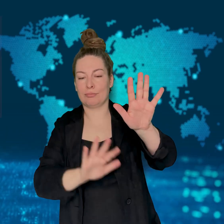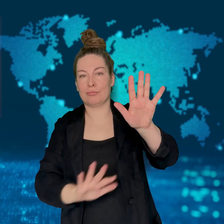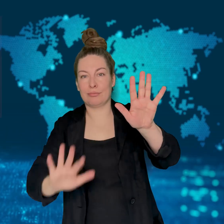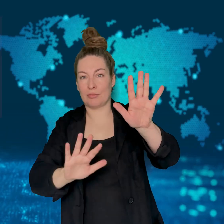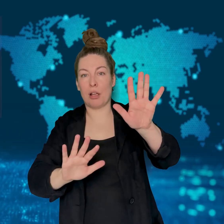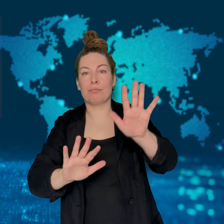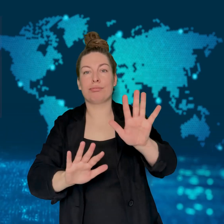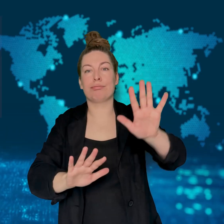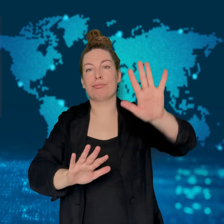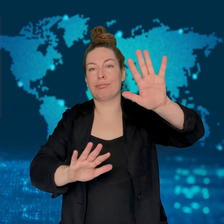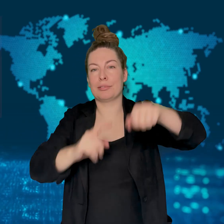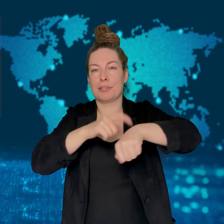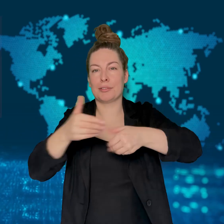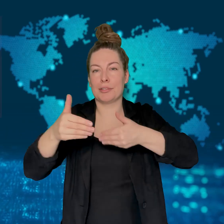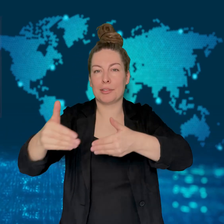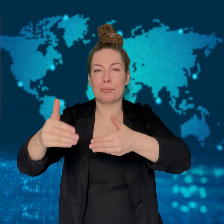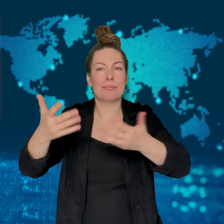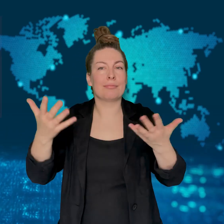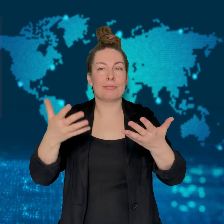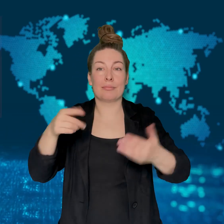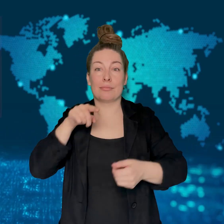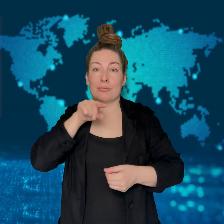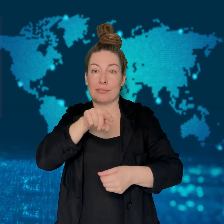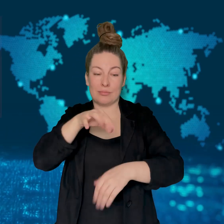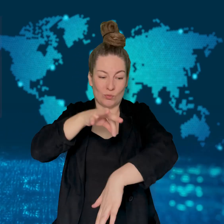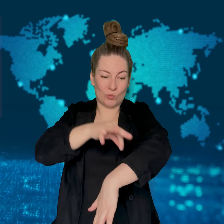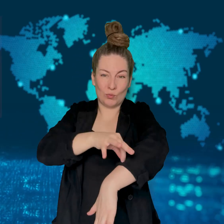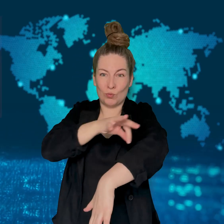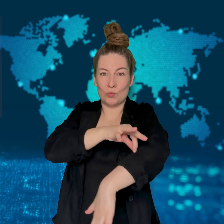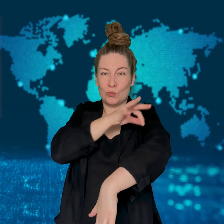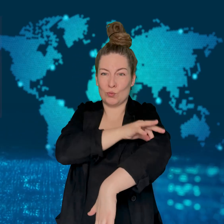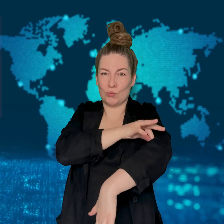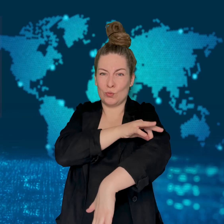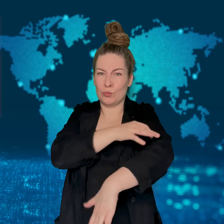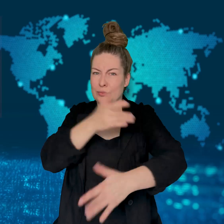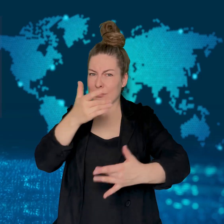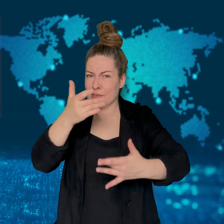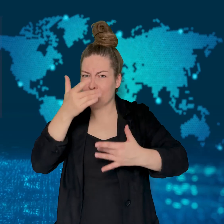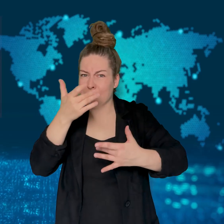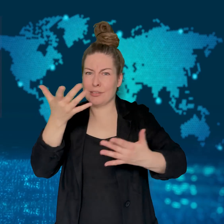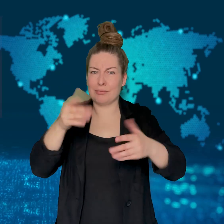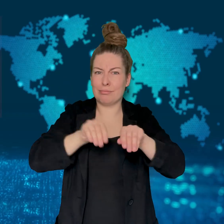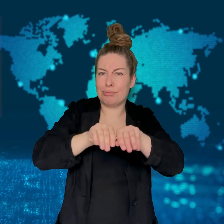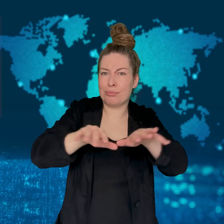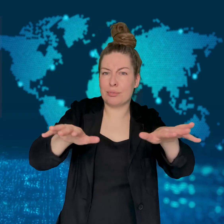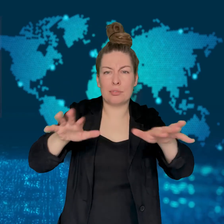in the north during the second half of the year.